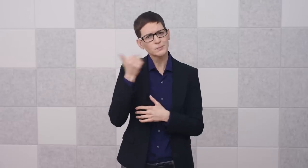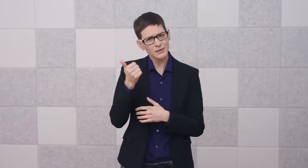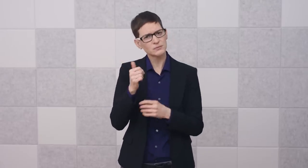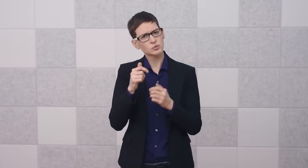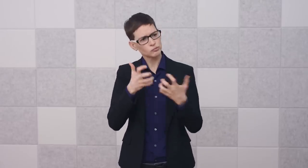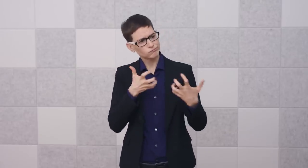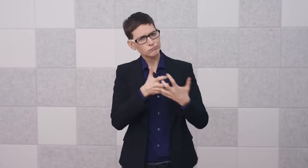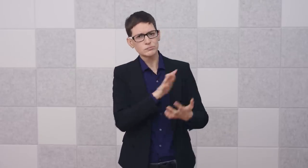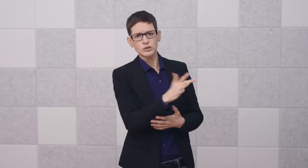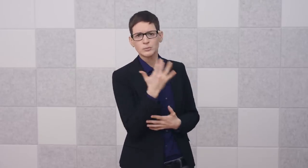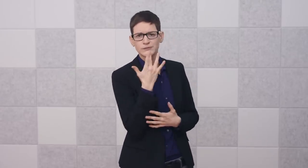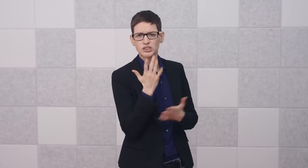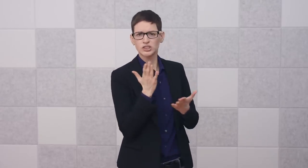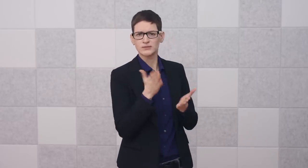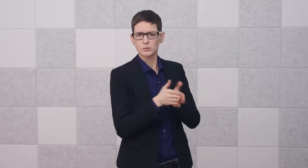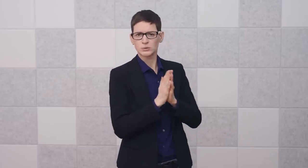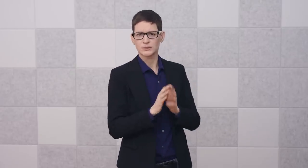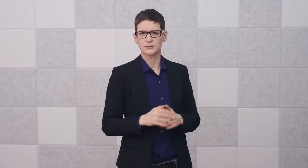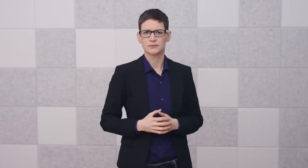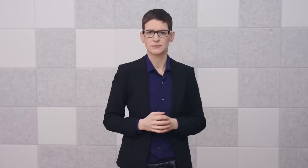Do your best to accommodate their preferences.